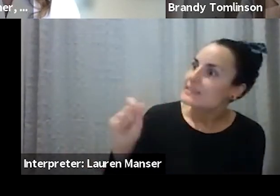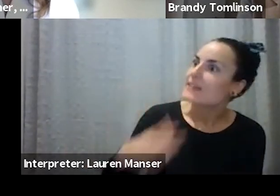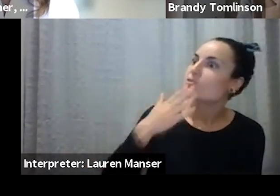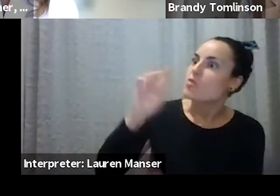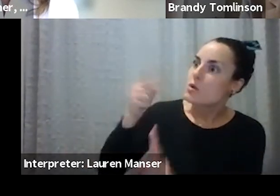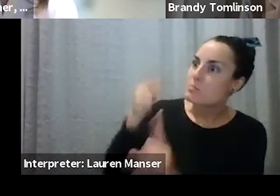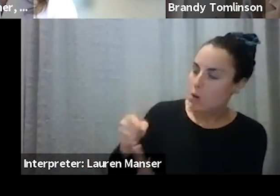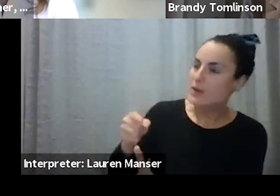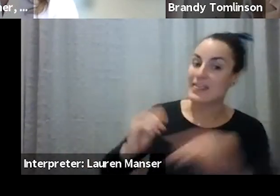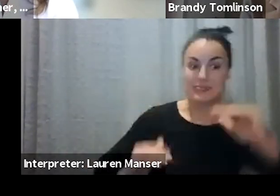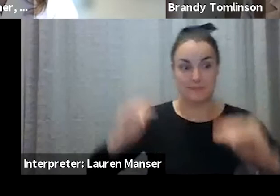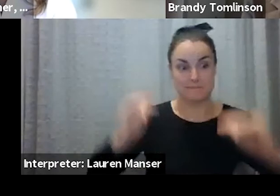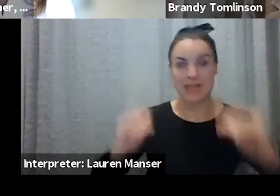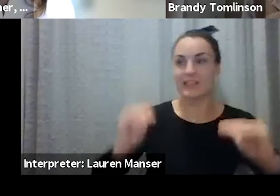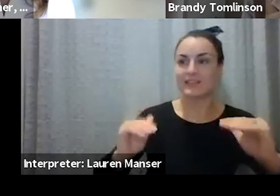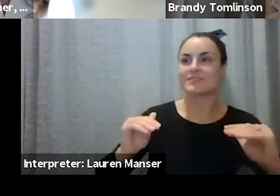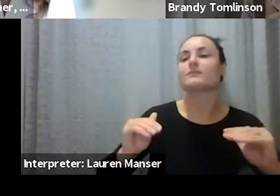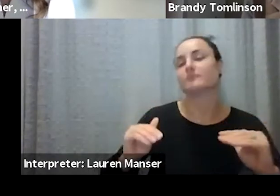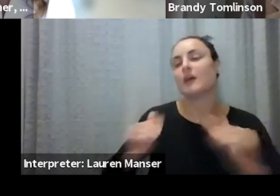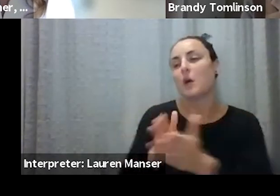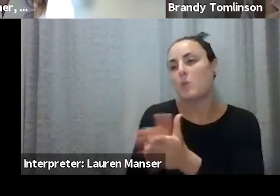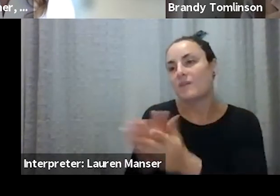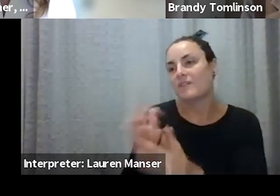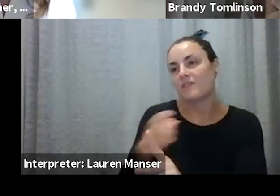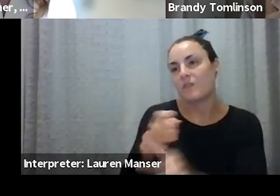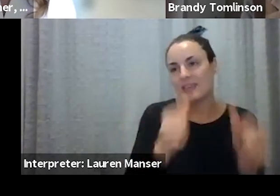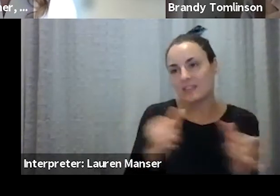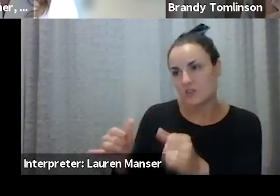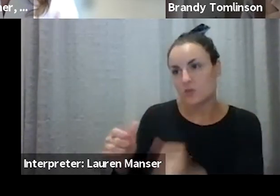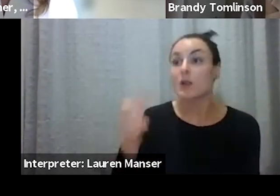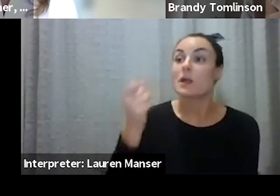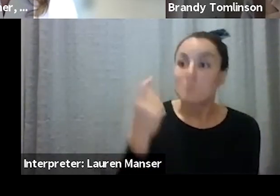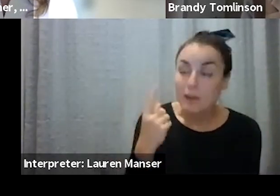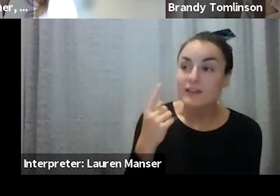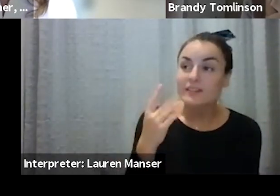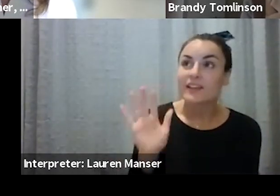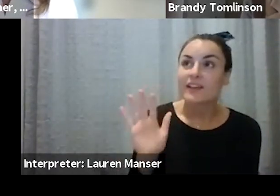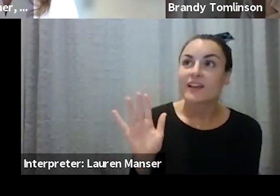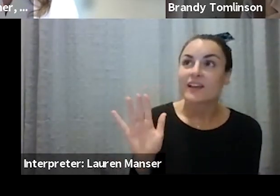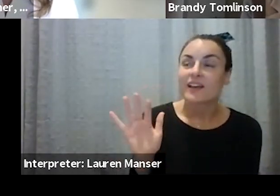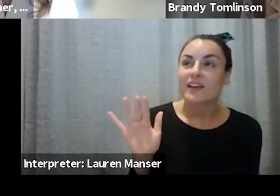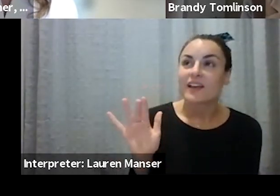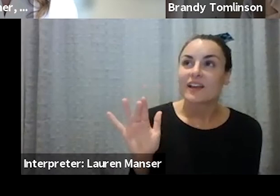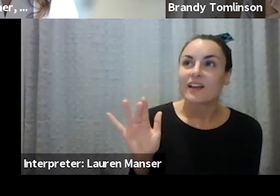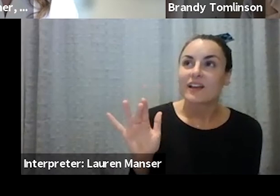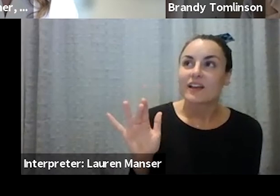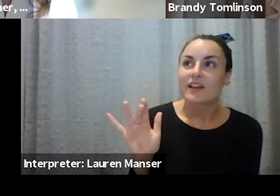but having the experience of going back to having some possible in-person interactions